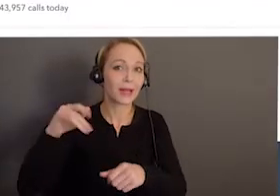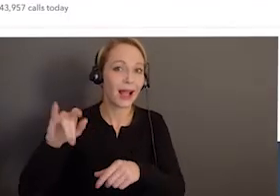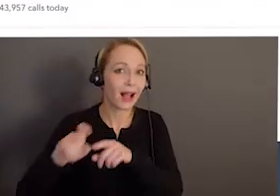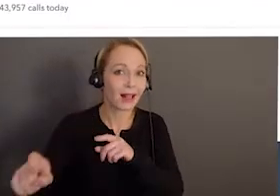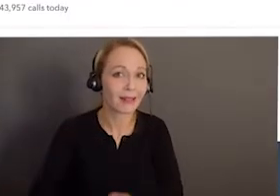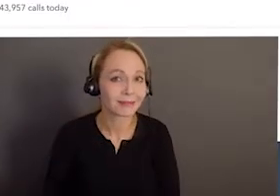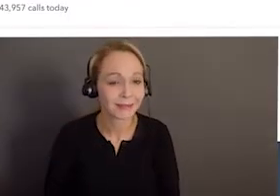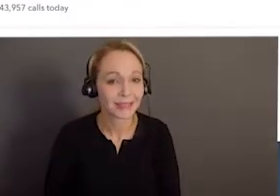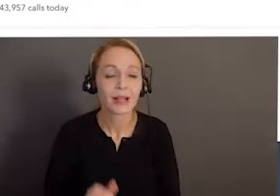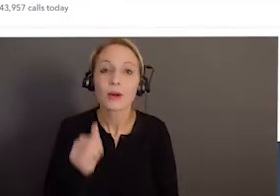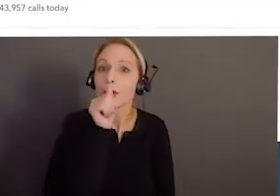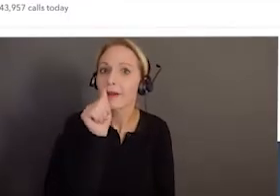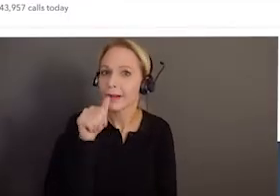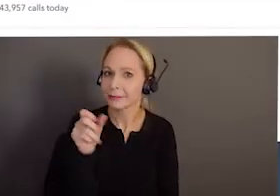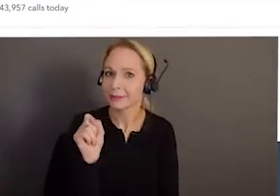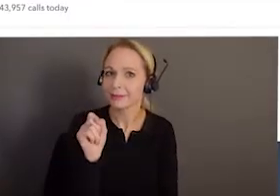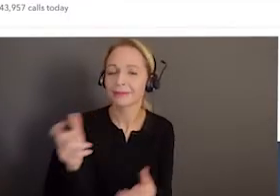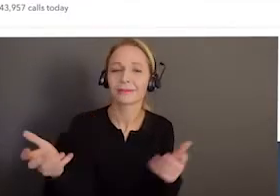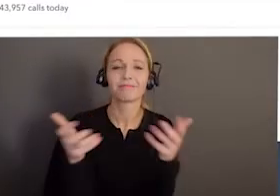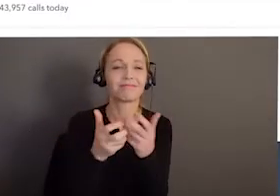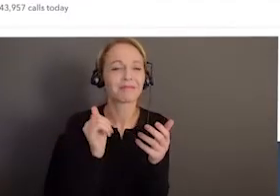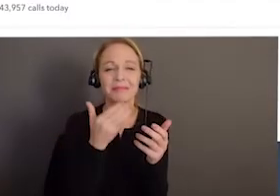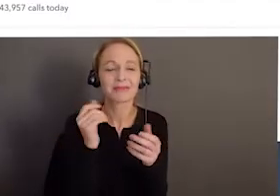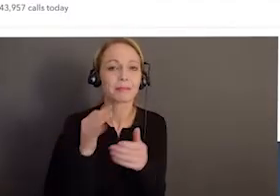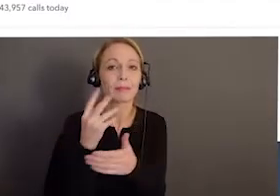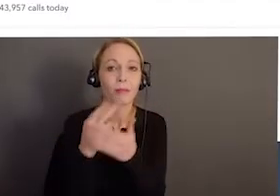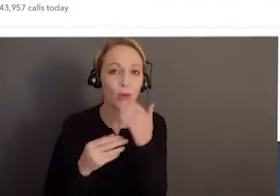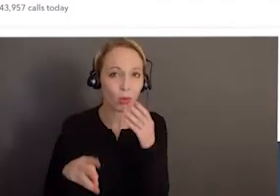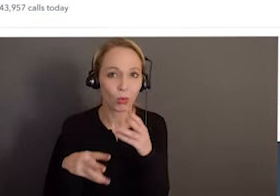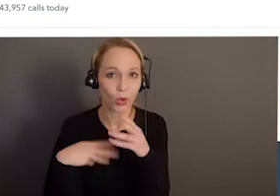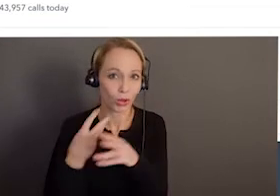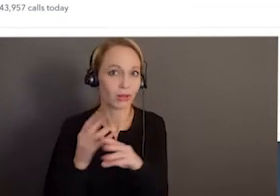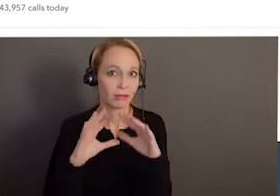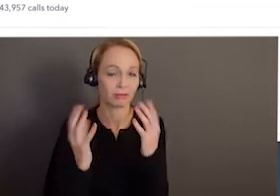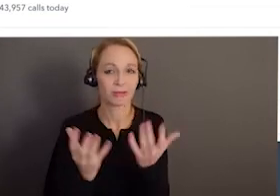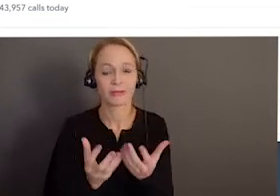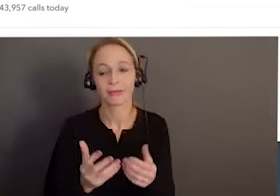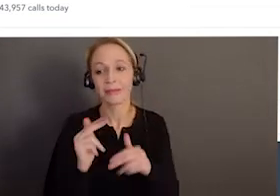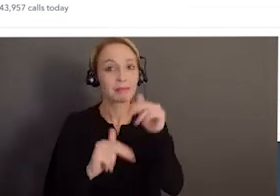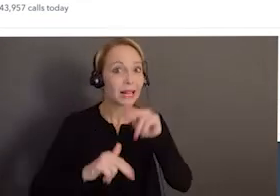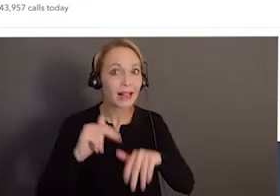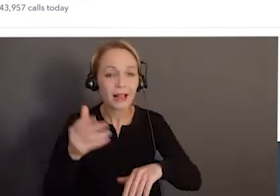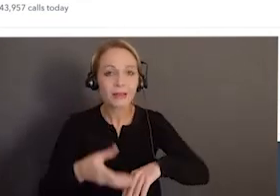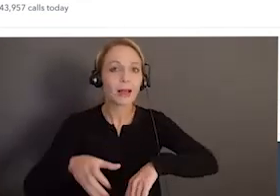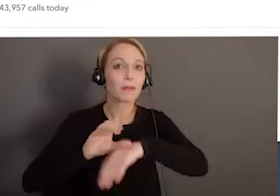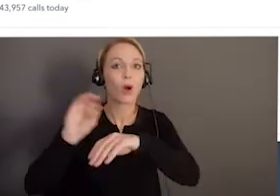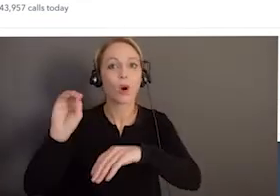PRIVATE APPS COMBINES THE BEST OF BOTH WORLDS, BUILDS